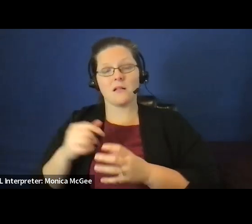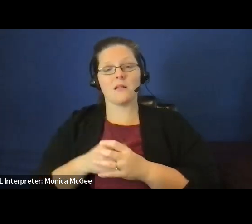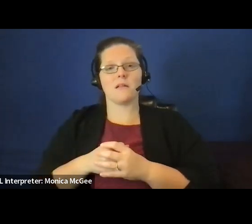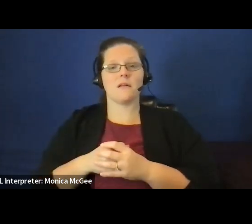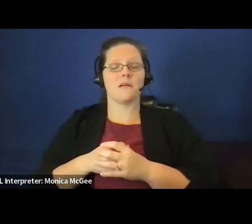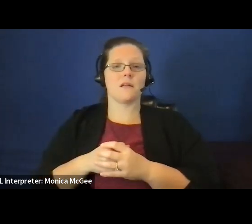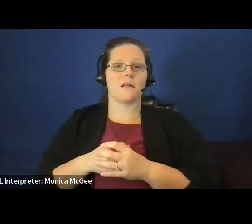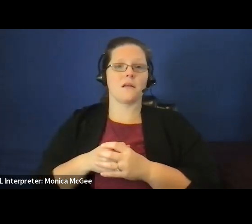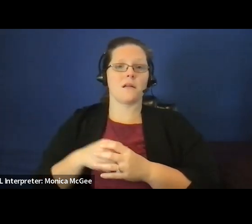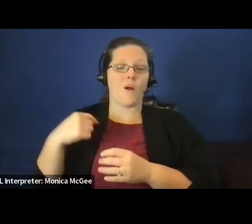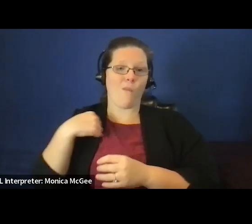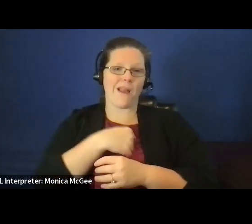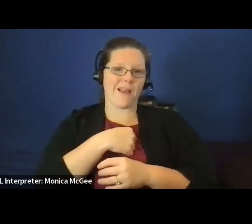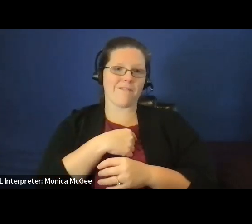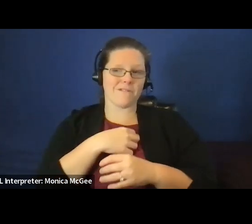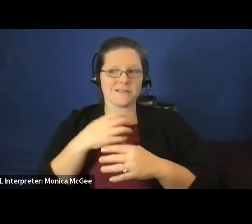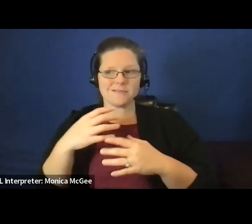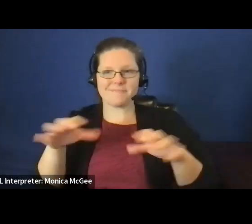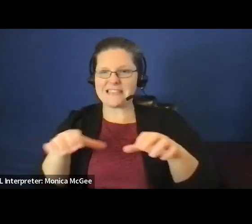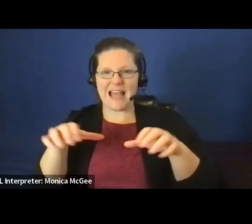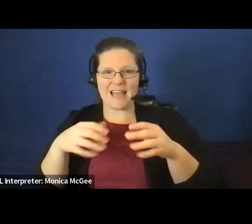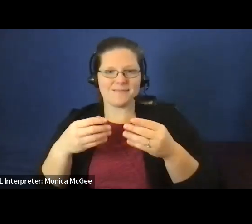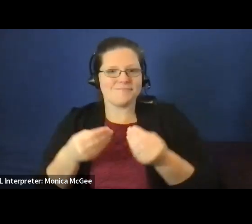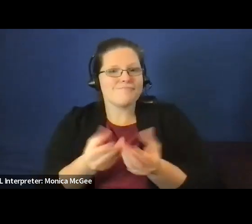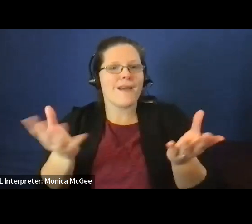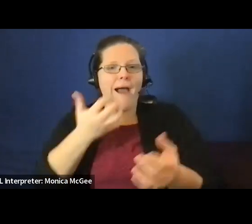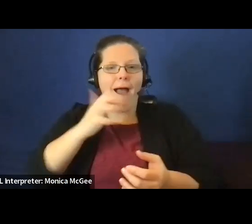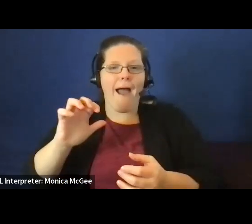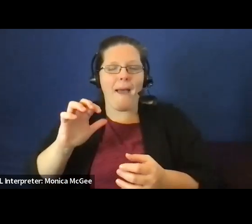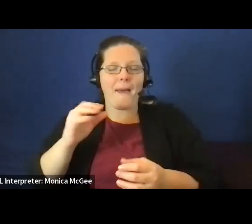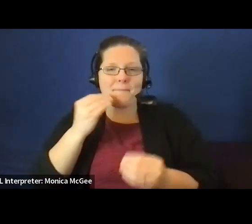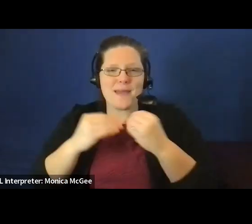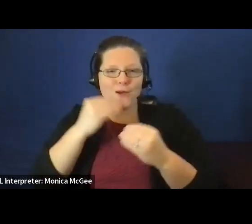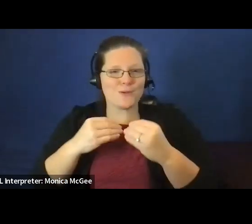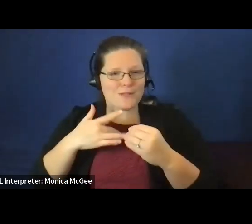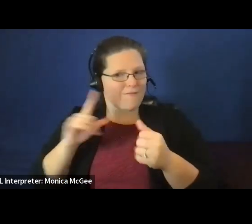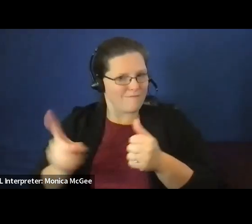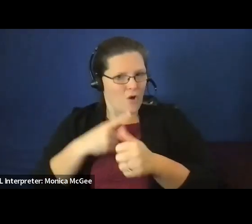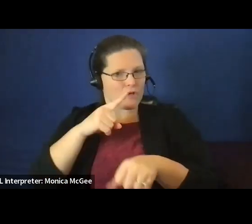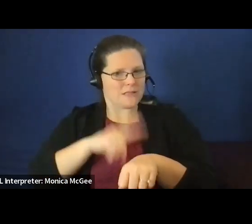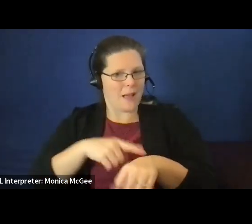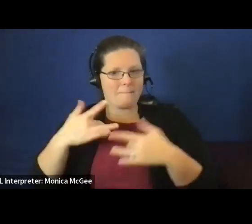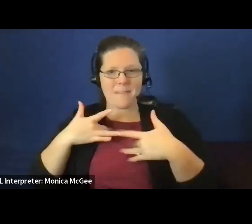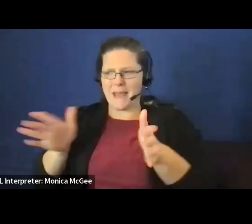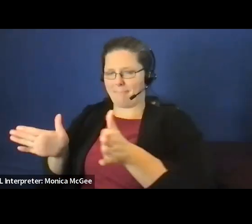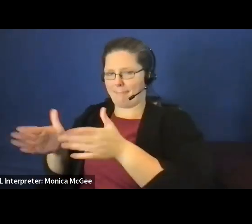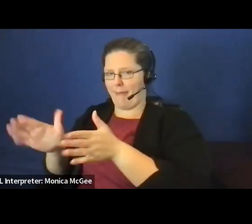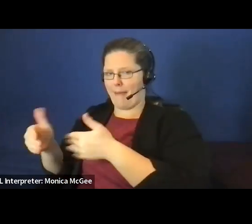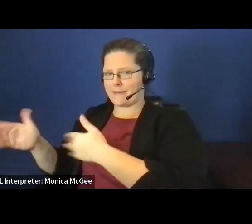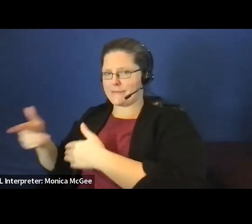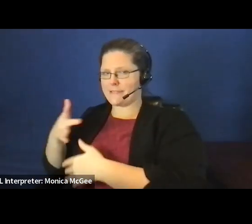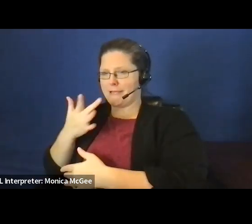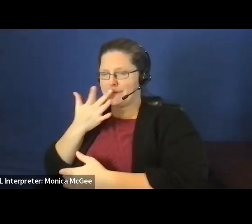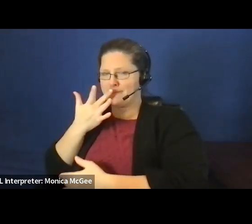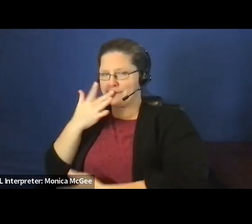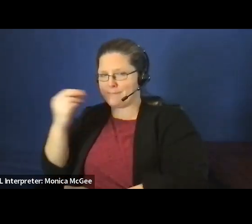out are pretty significant. We have --